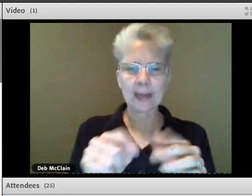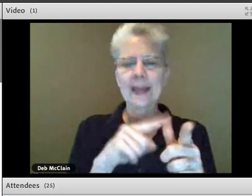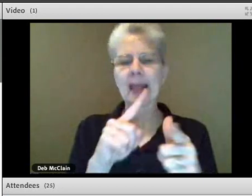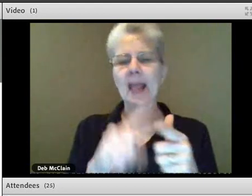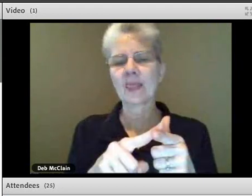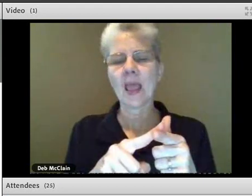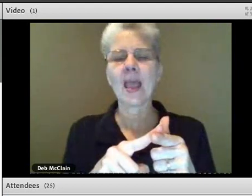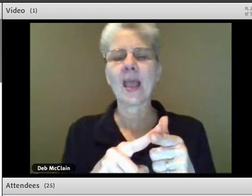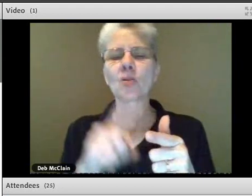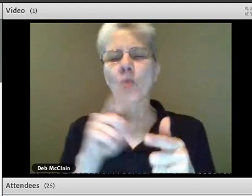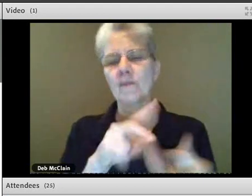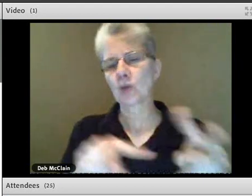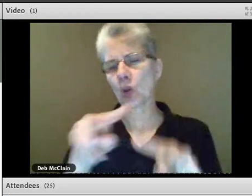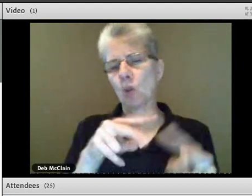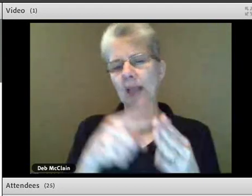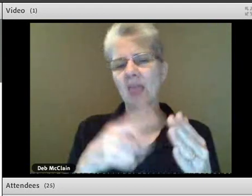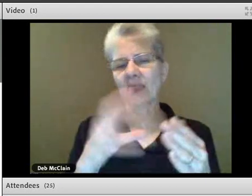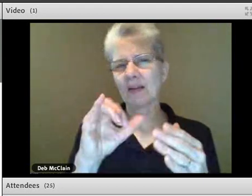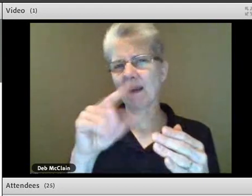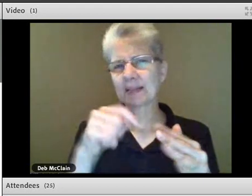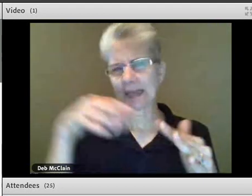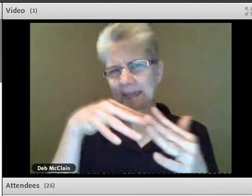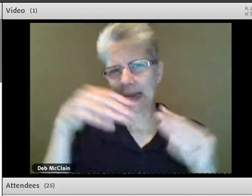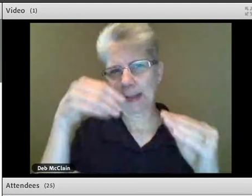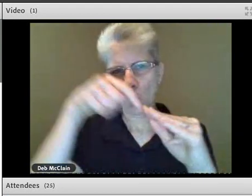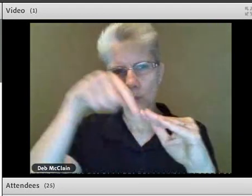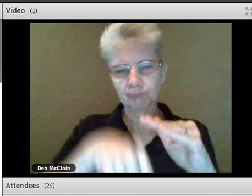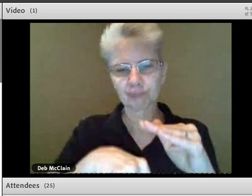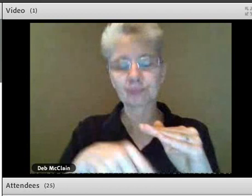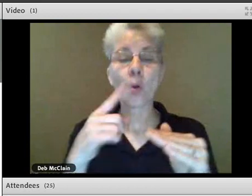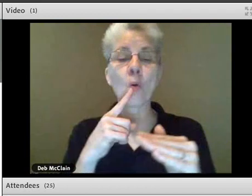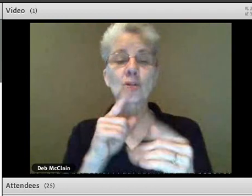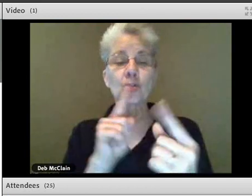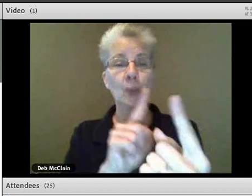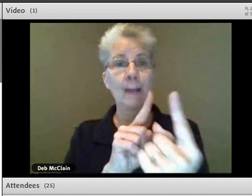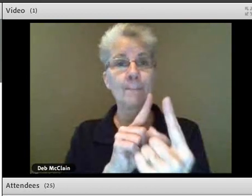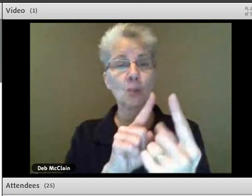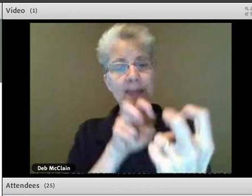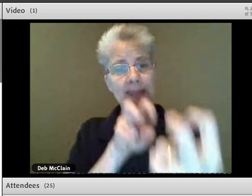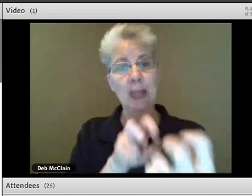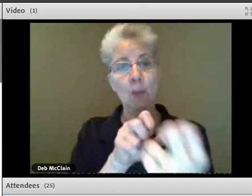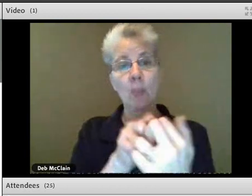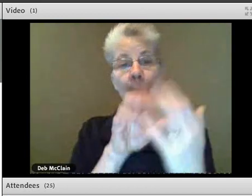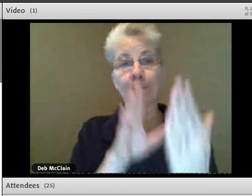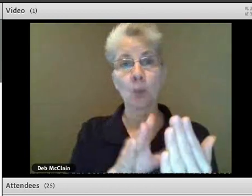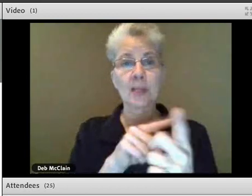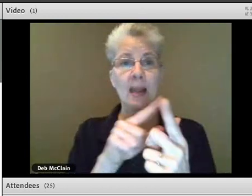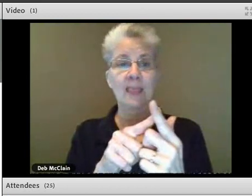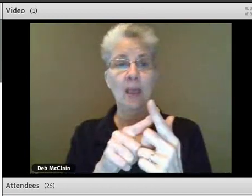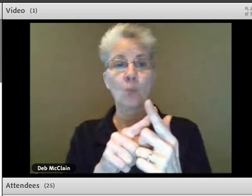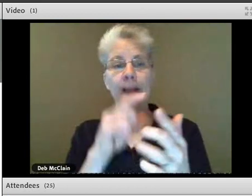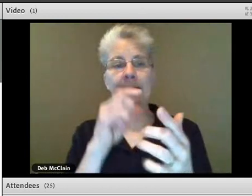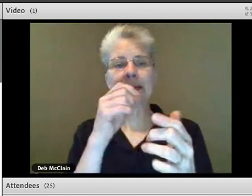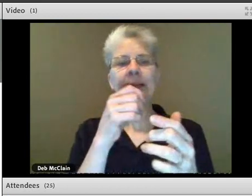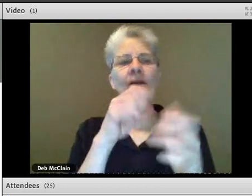and you have to look at the content more in depth, or do an in-person session, so sit down with someone now, and we go module through module of everything they failed